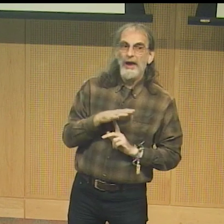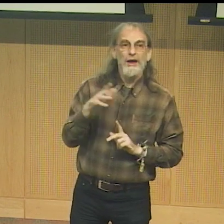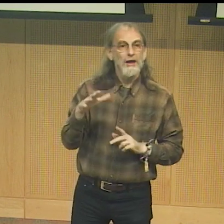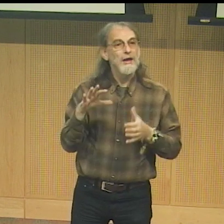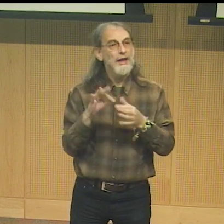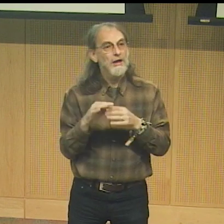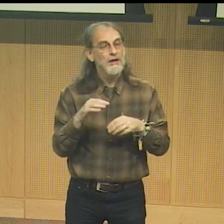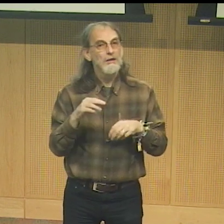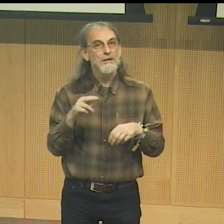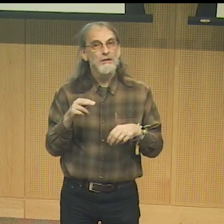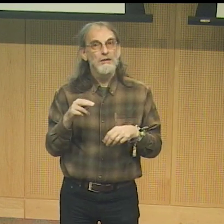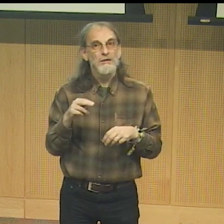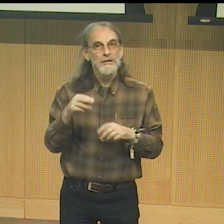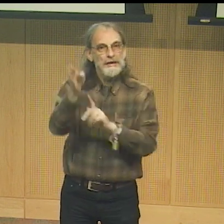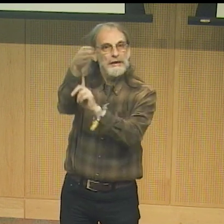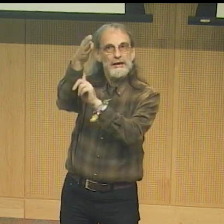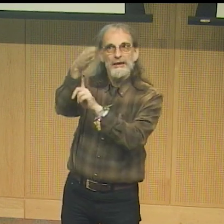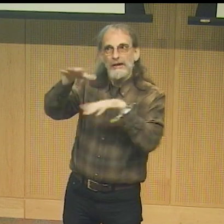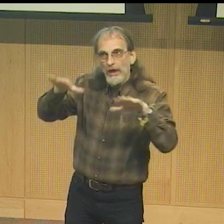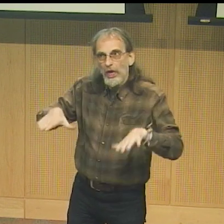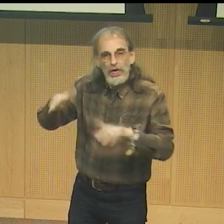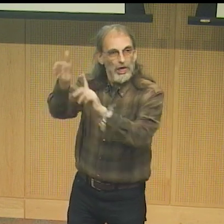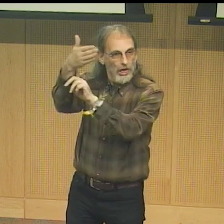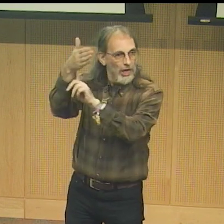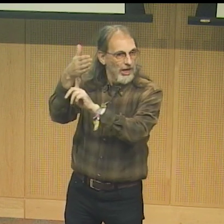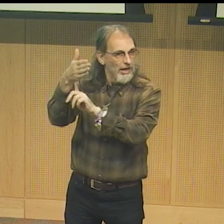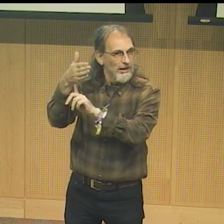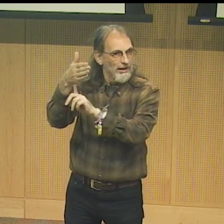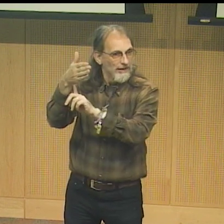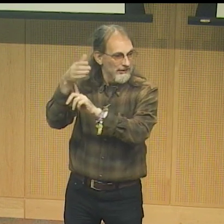reflect those negative images out into the world.